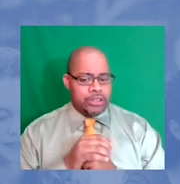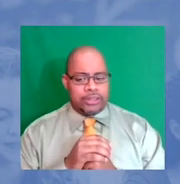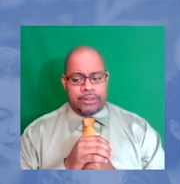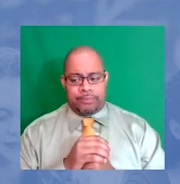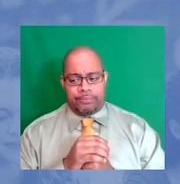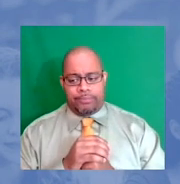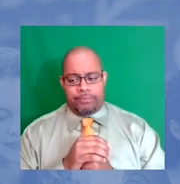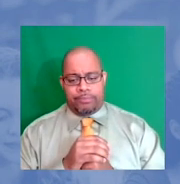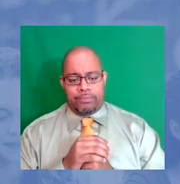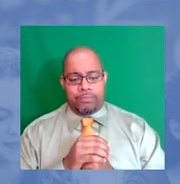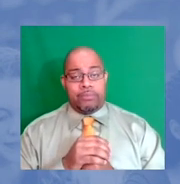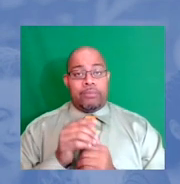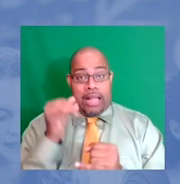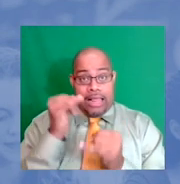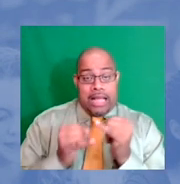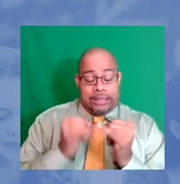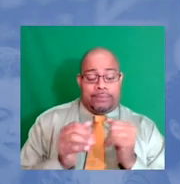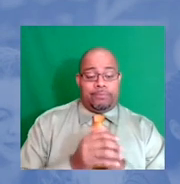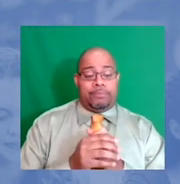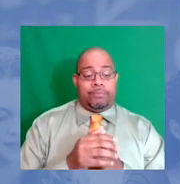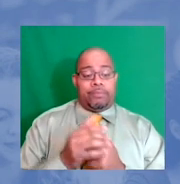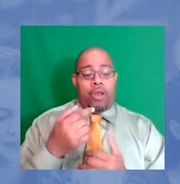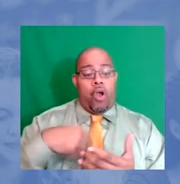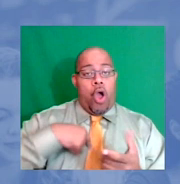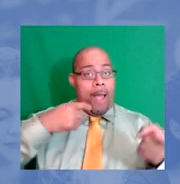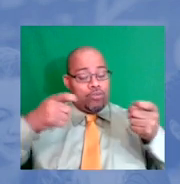EXPERIENCE. LASTLY, OUR ADMINISTRATION CREATED COFFEE